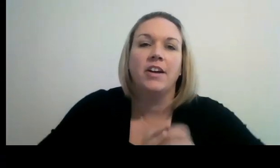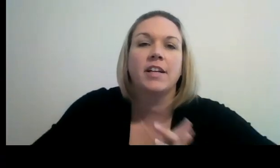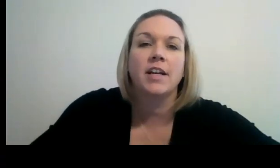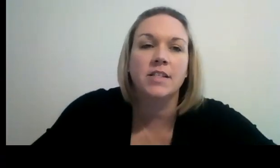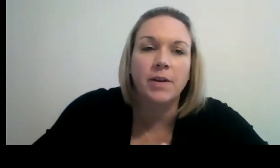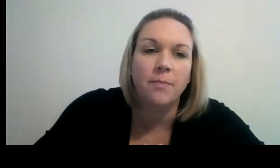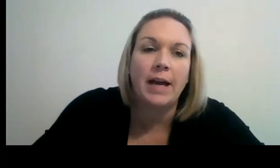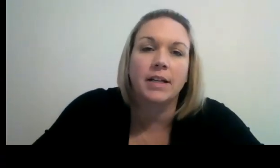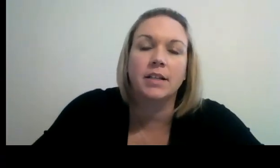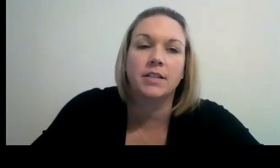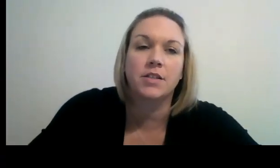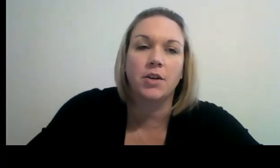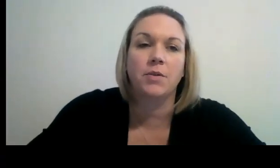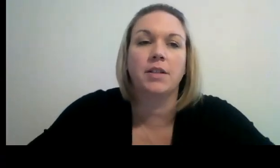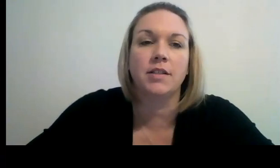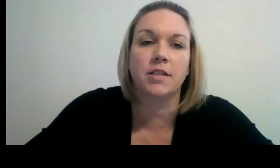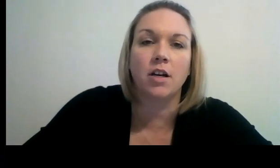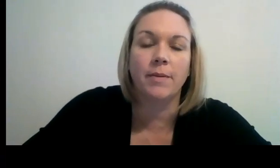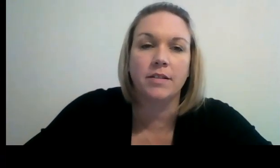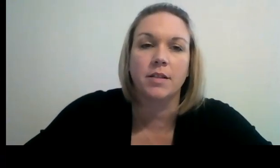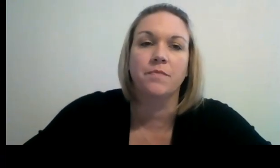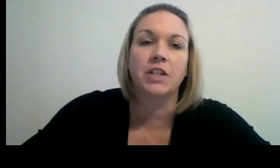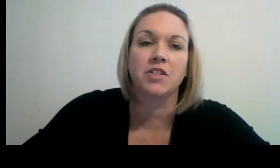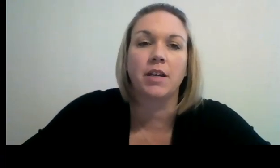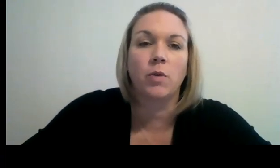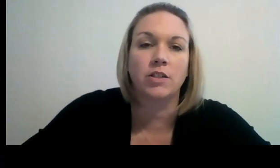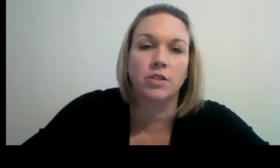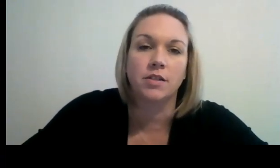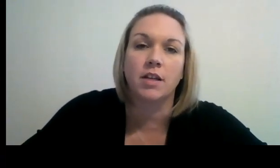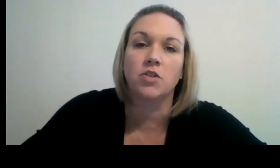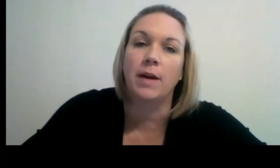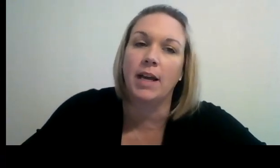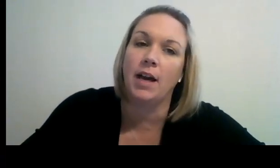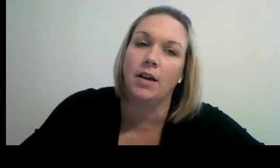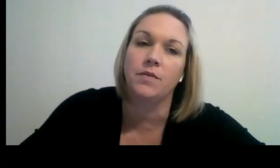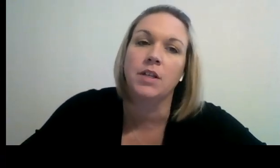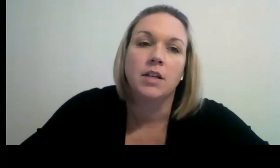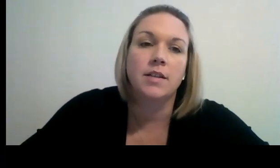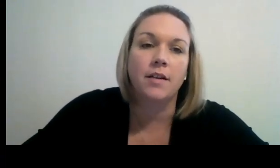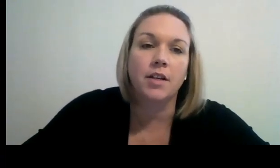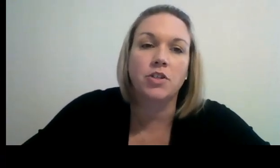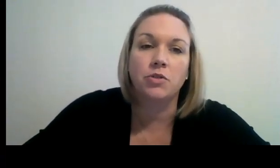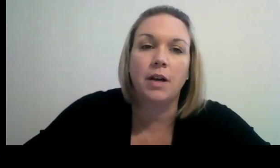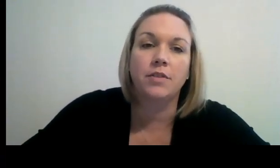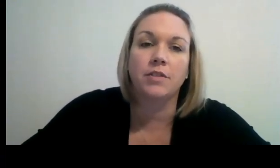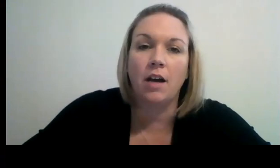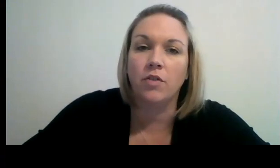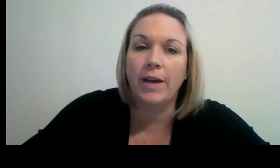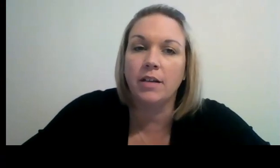All right guys welcome back! So, let's talk about some fingerspelling questions that you might have. Now that you have learned the alphabet